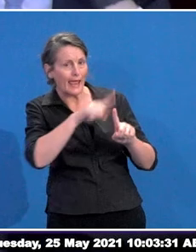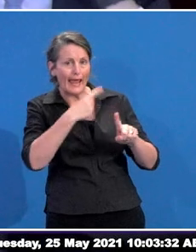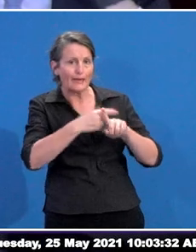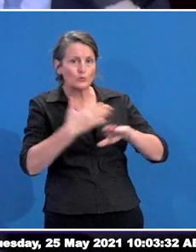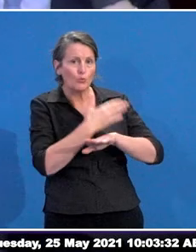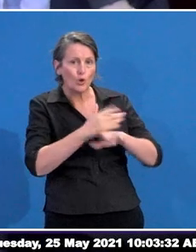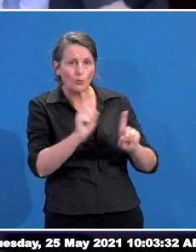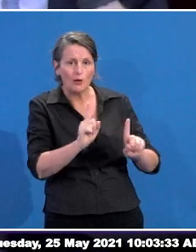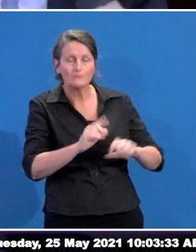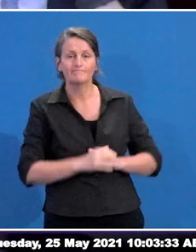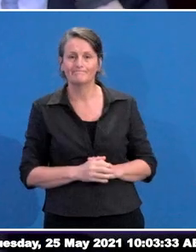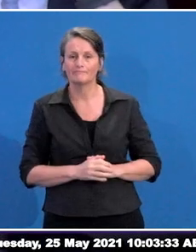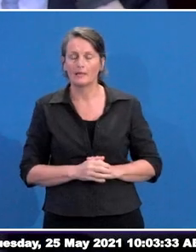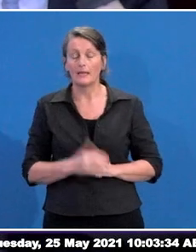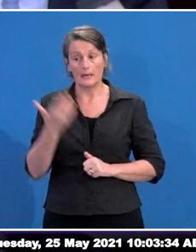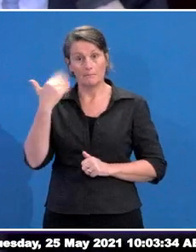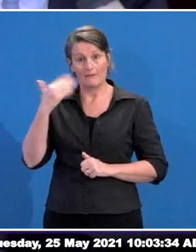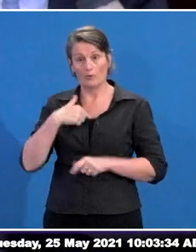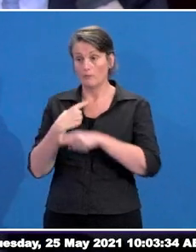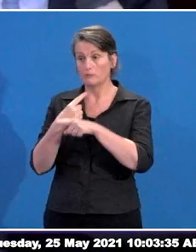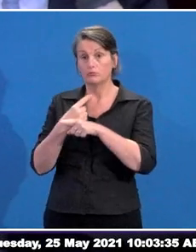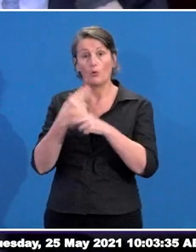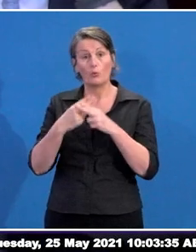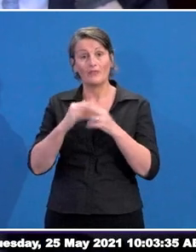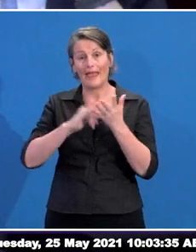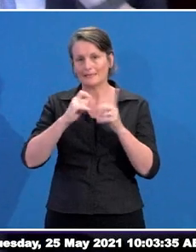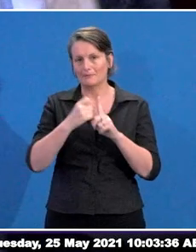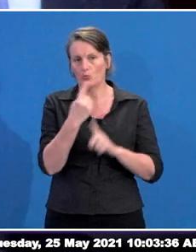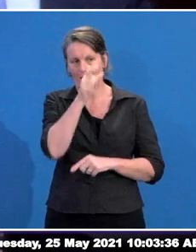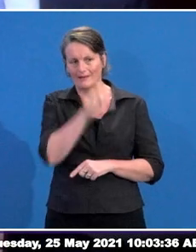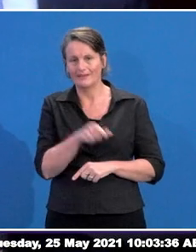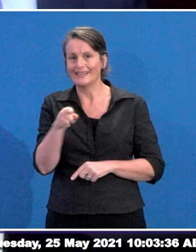So, in one of the conversations I'd had with him, he referenced an incident